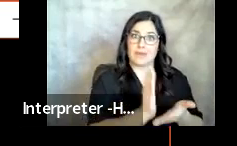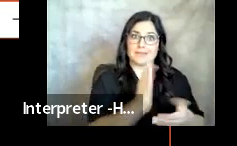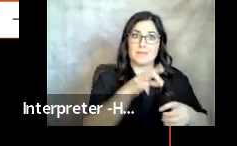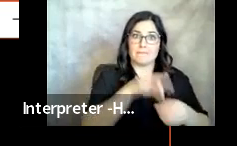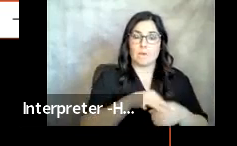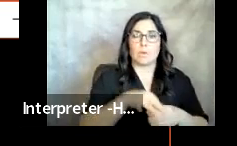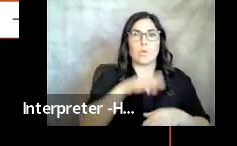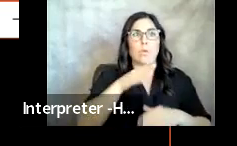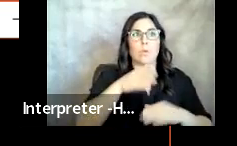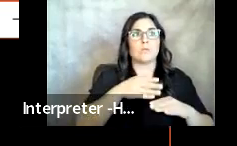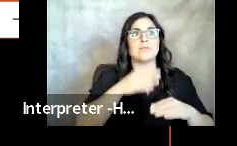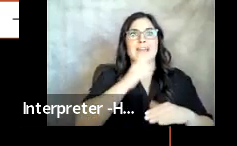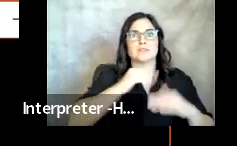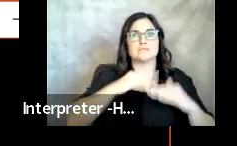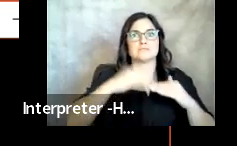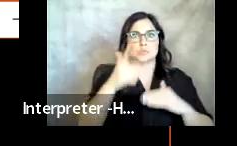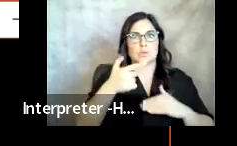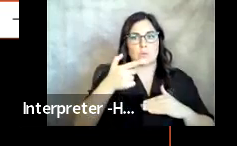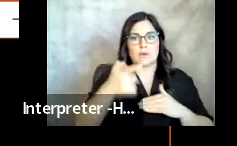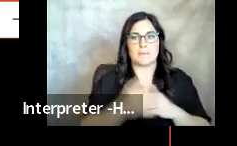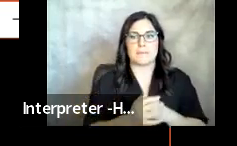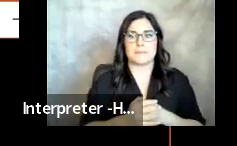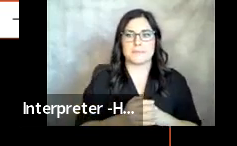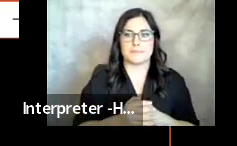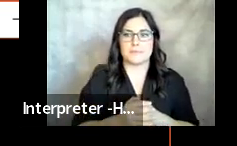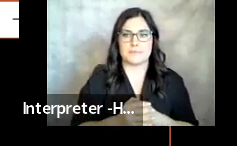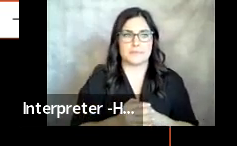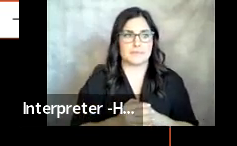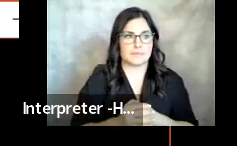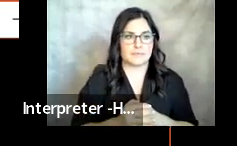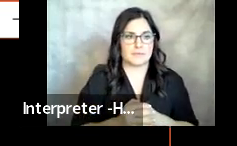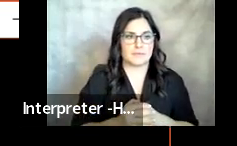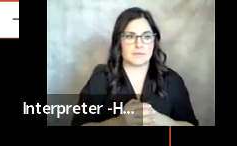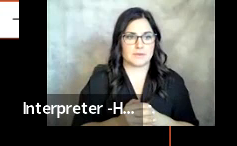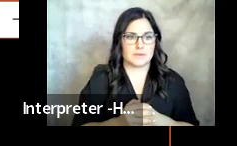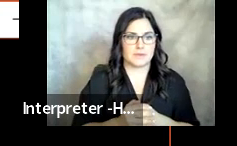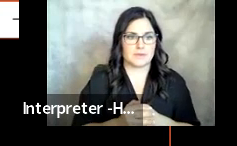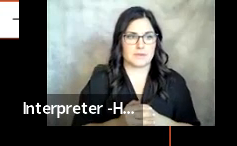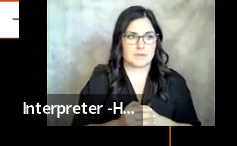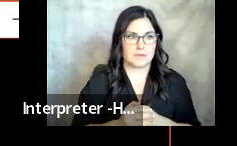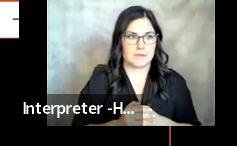Instead, the way they. Wrote this was in this negative way. You can't deny the. Right to vote.